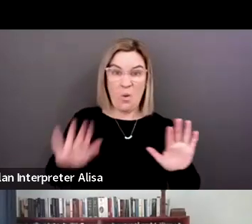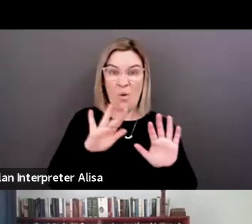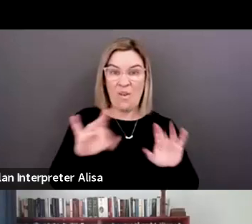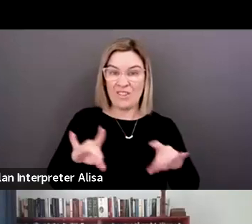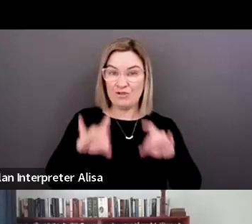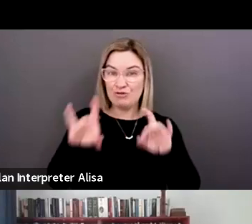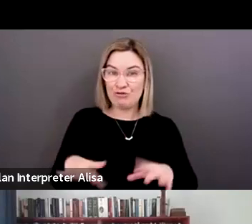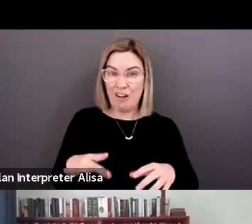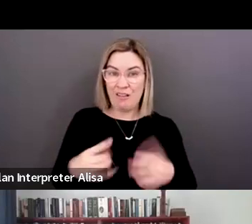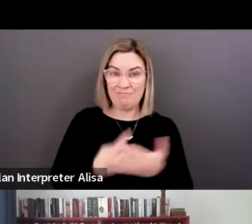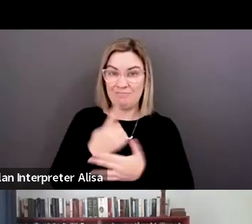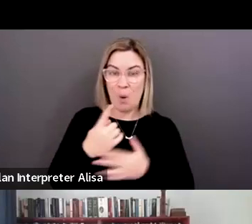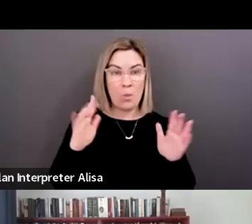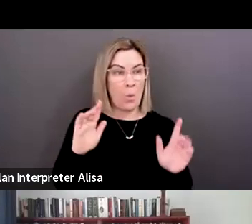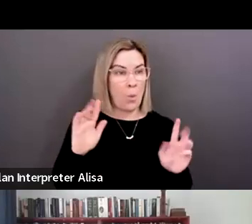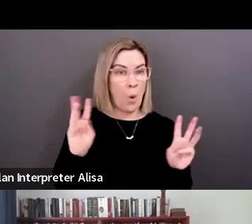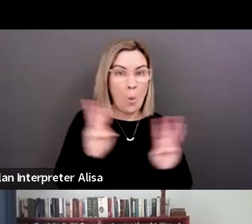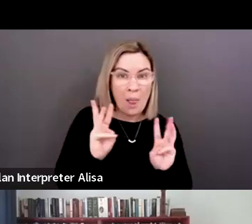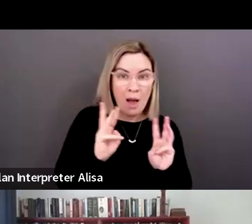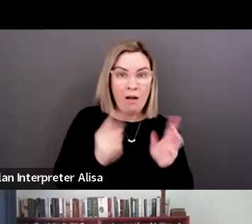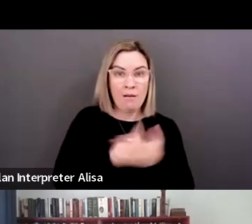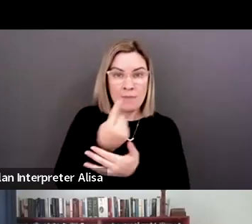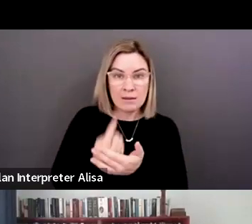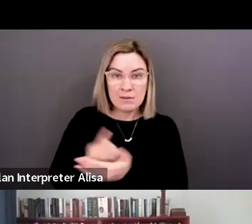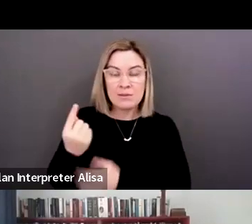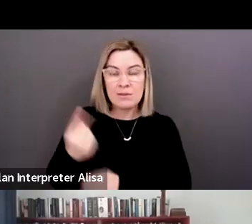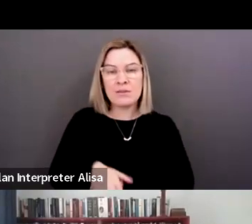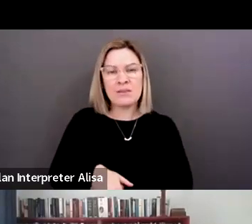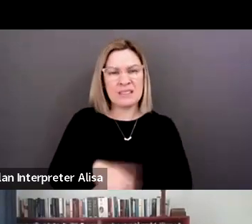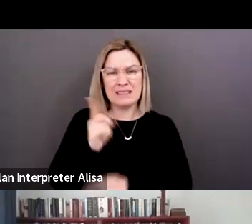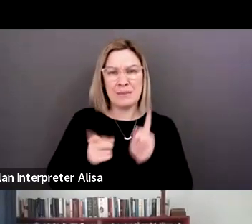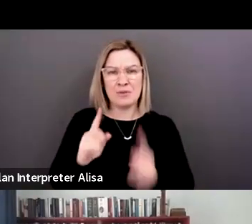think unfortunately a lot of us are experiencing that in the forefront now